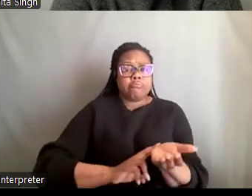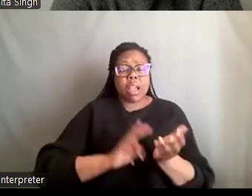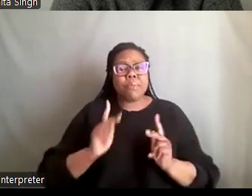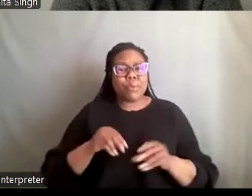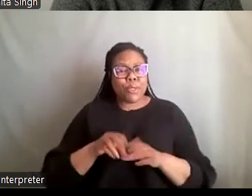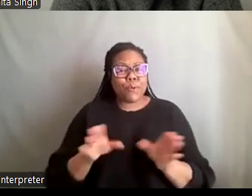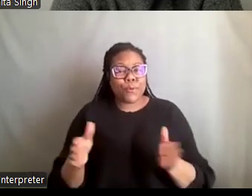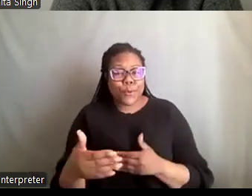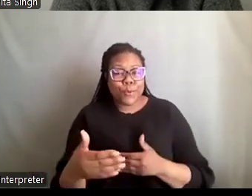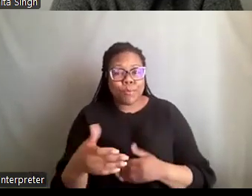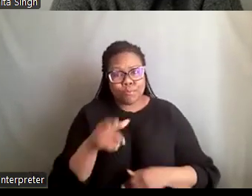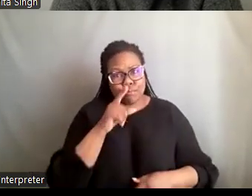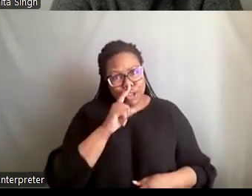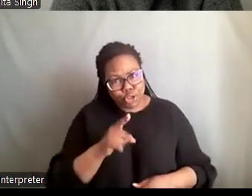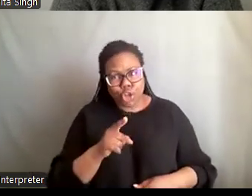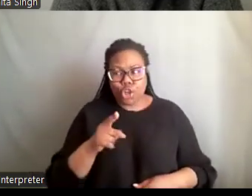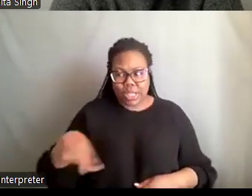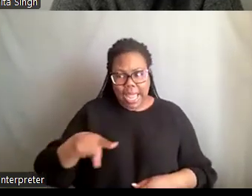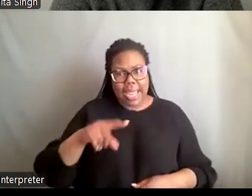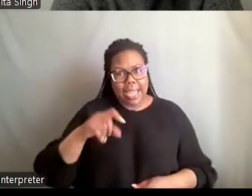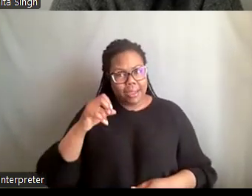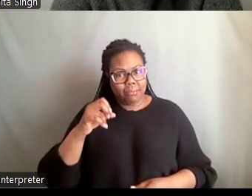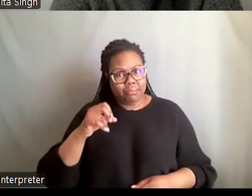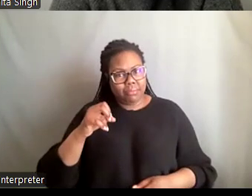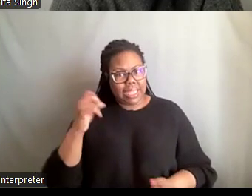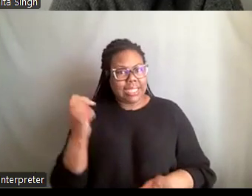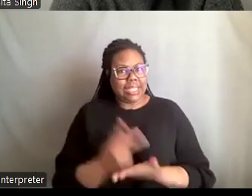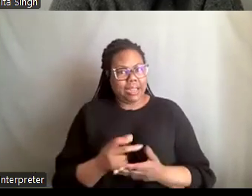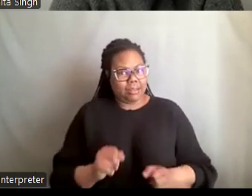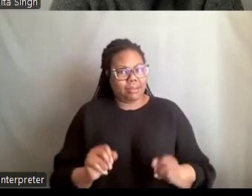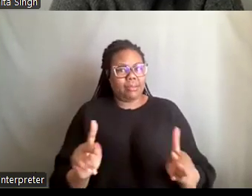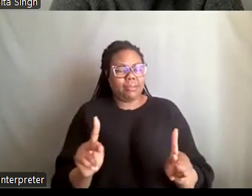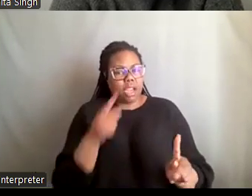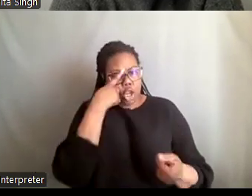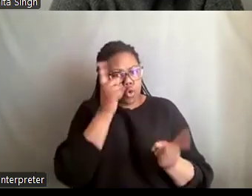speaking. Earlier I talked about checking with the people in the room, make sure they are fully in consent and agree